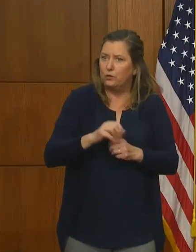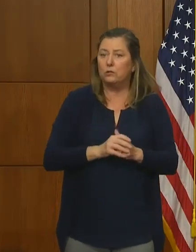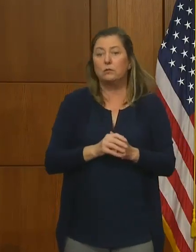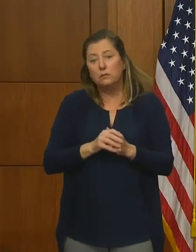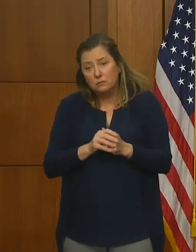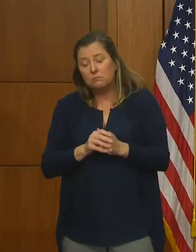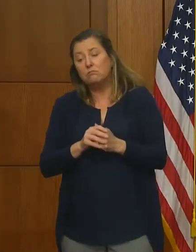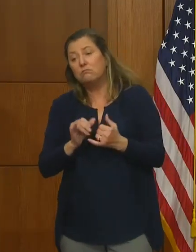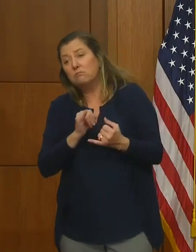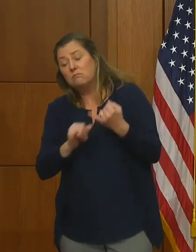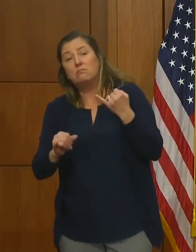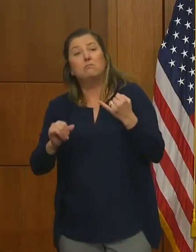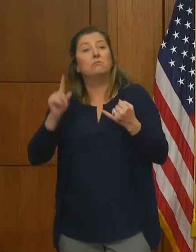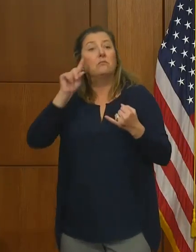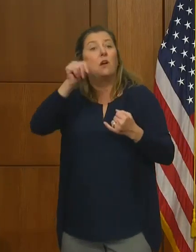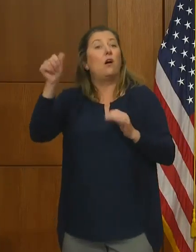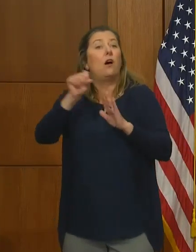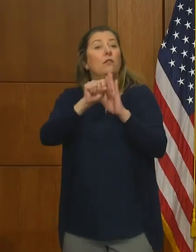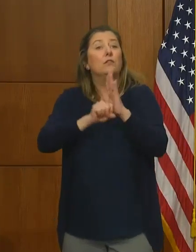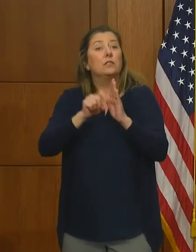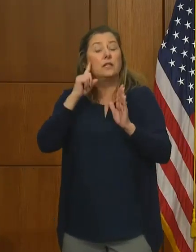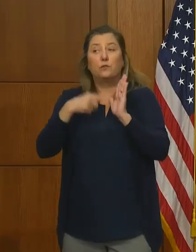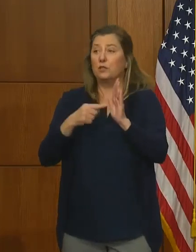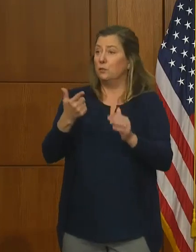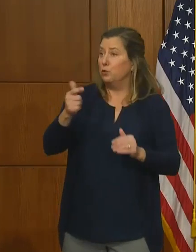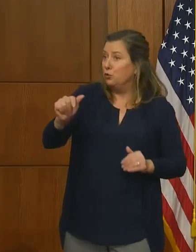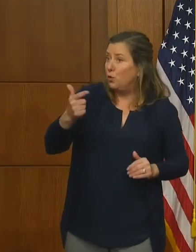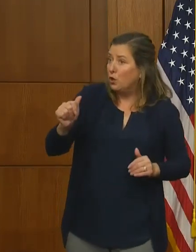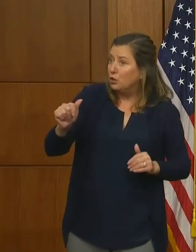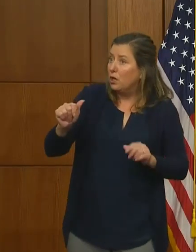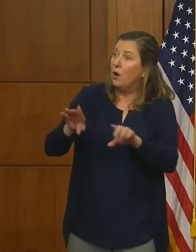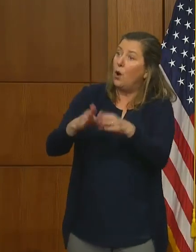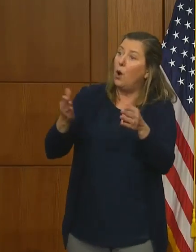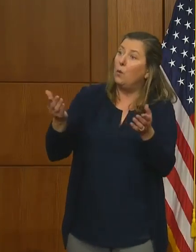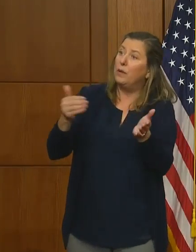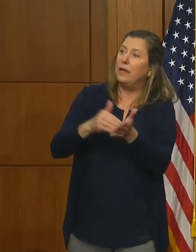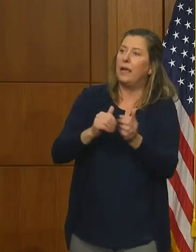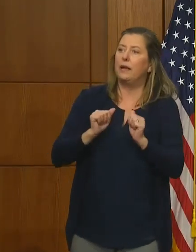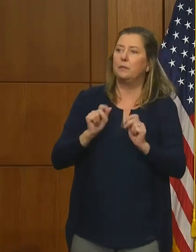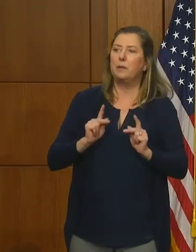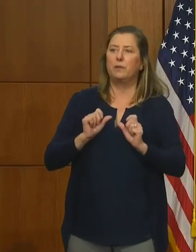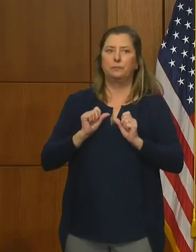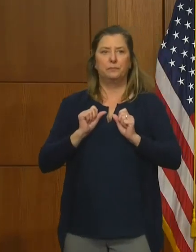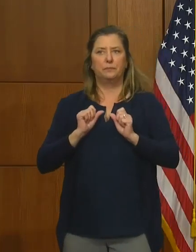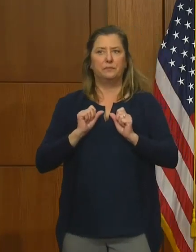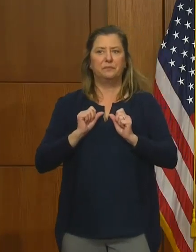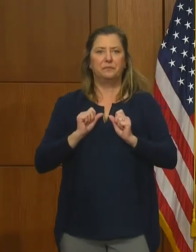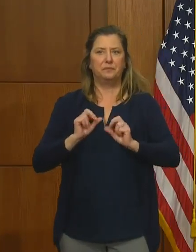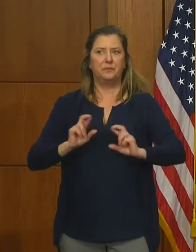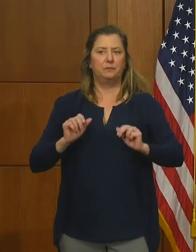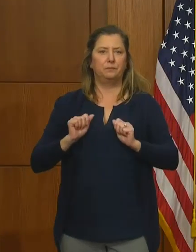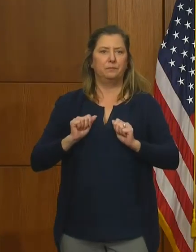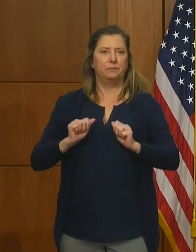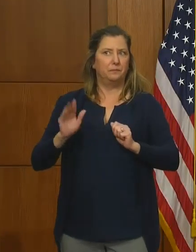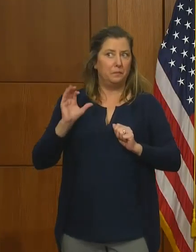OWNERS NEEDHAM. AND LASTLY I WOULD JUST SAY YOU KNOW YOU GET SOME REPORTS OUT OF STATES LIKE GEORGIA THIS WEEK THAT ARE